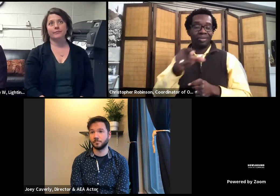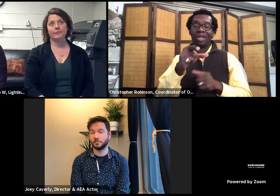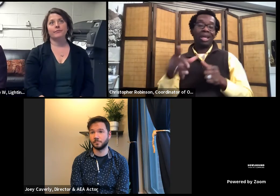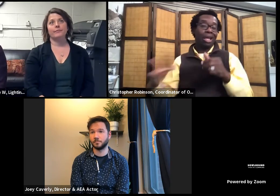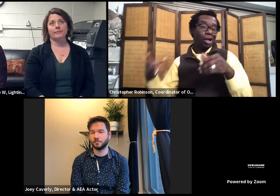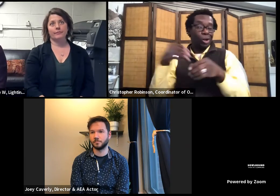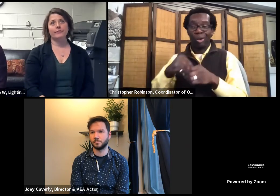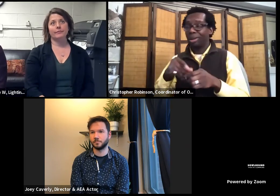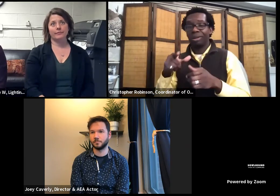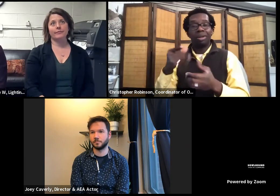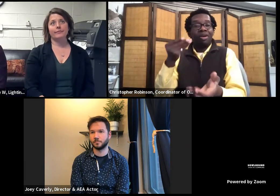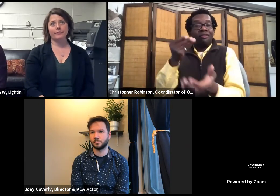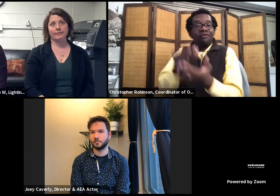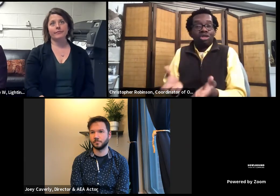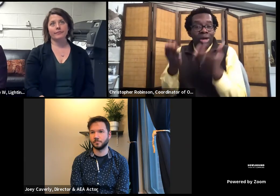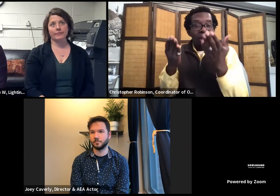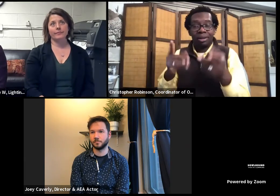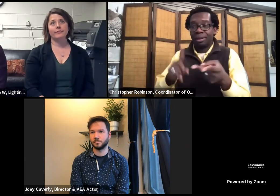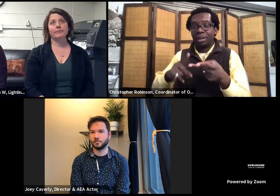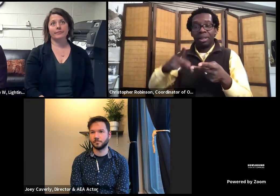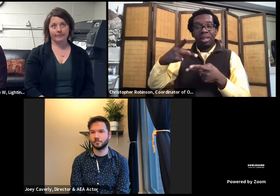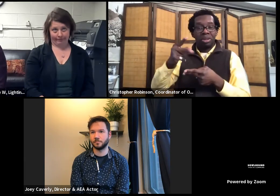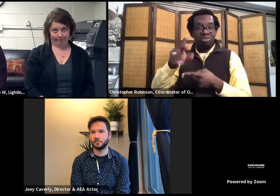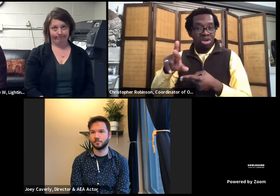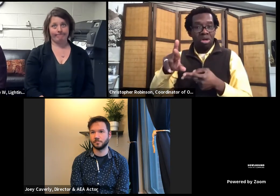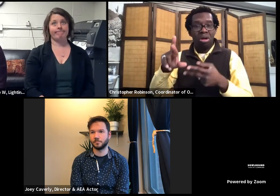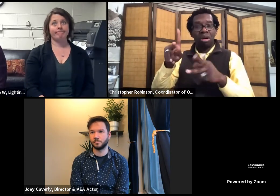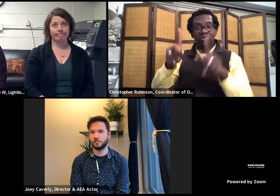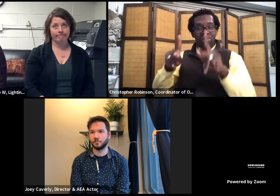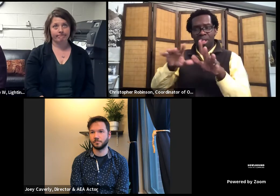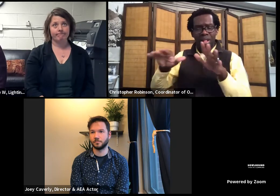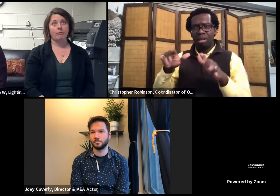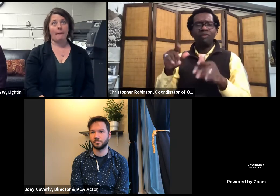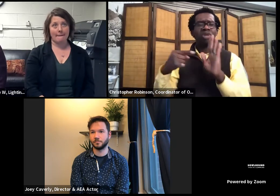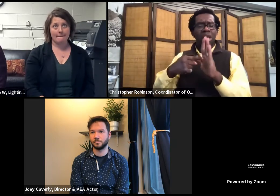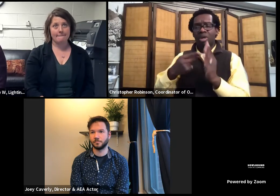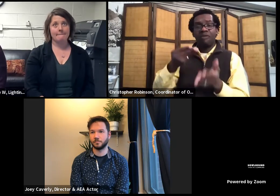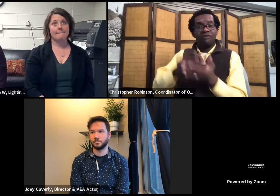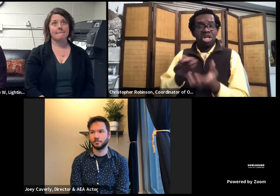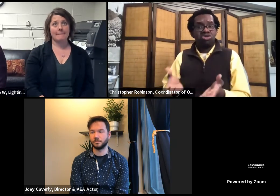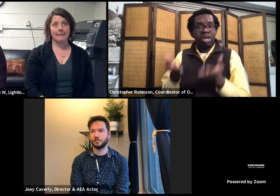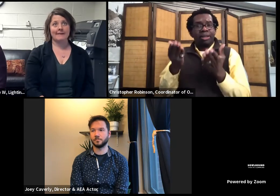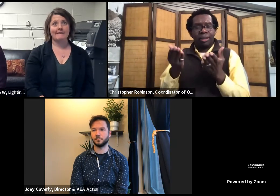just working together. Sure, we can talk about the fundraising, the PR folks.